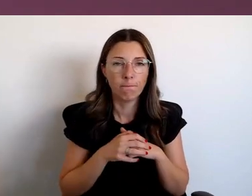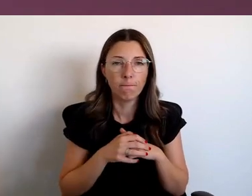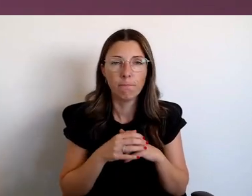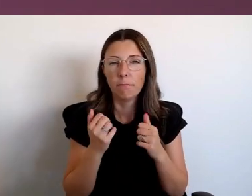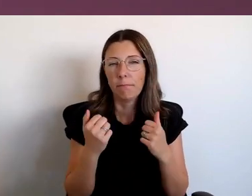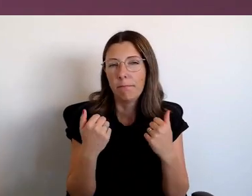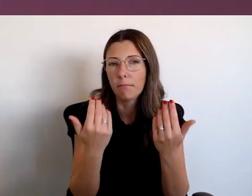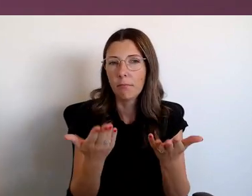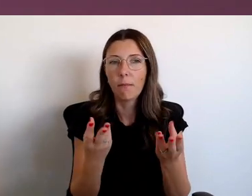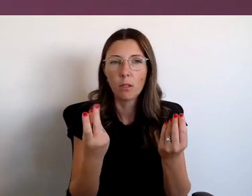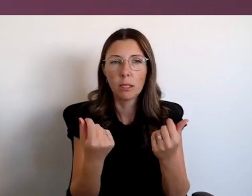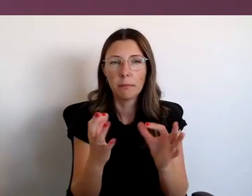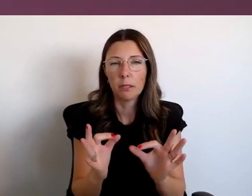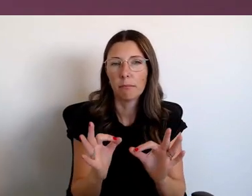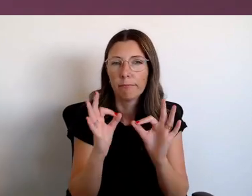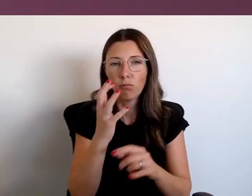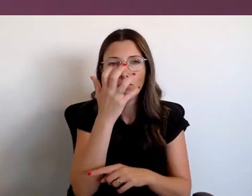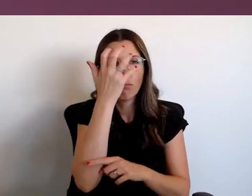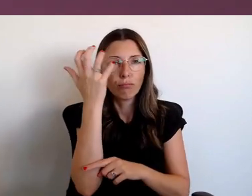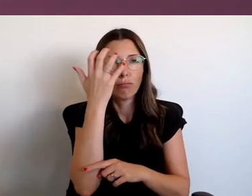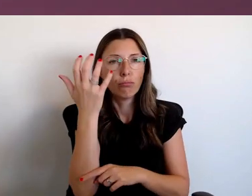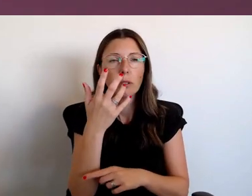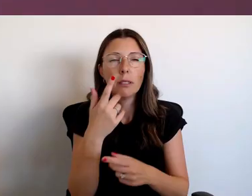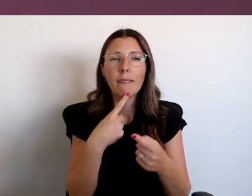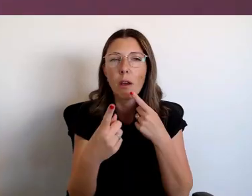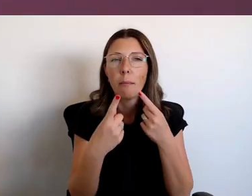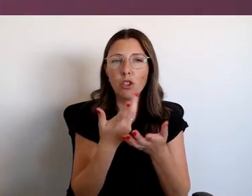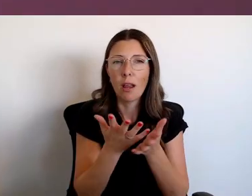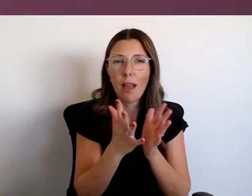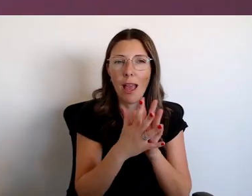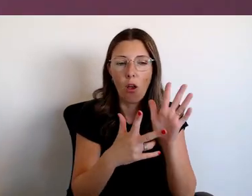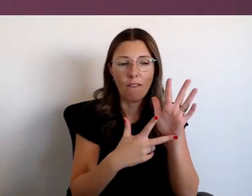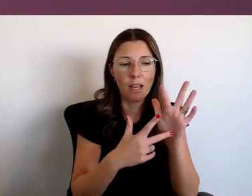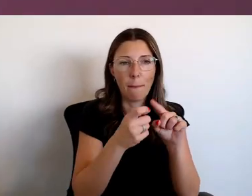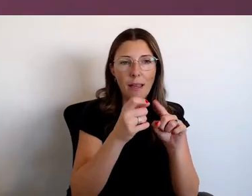with some specialist insights into how VPS staff can ensure